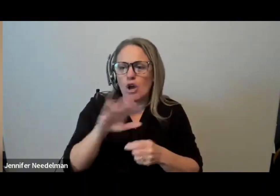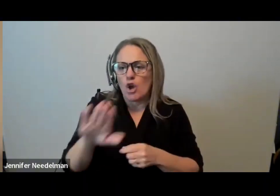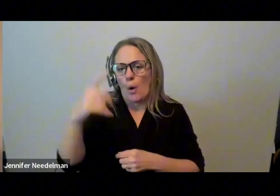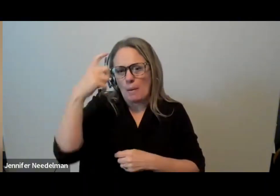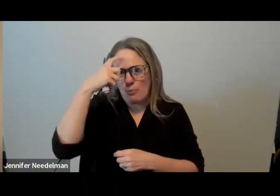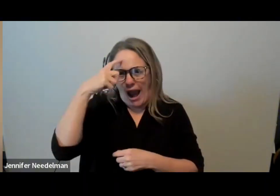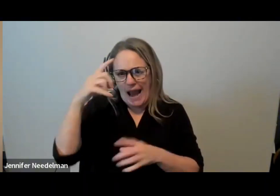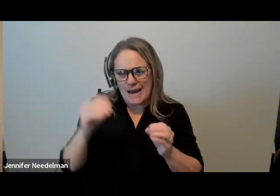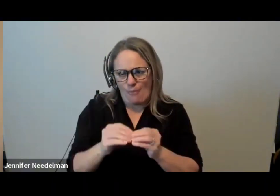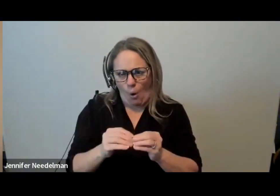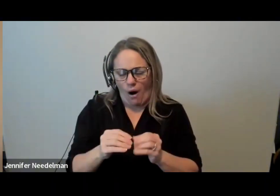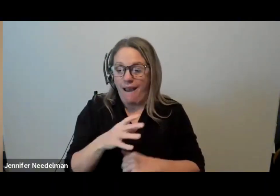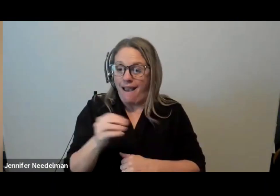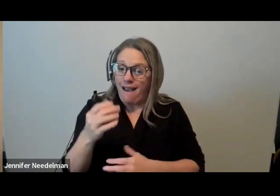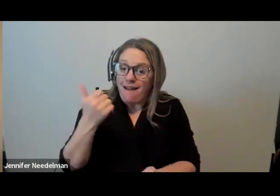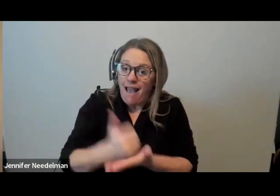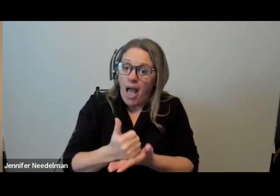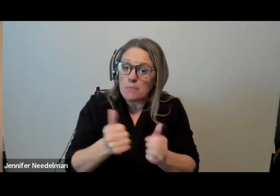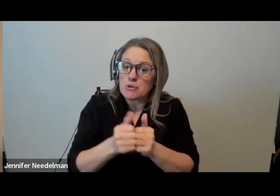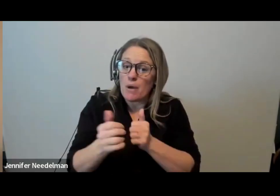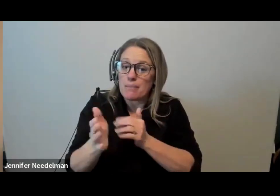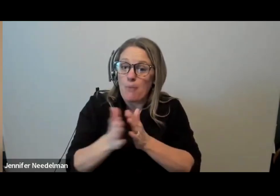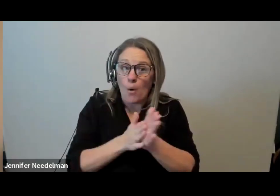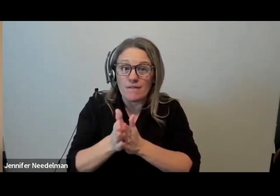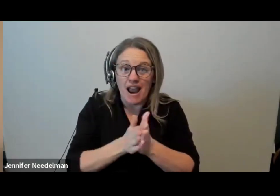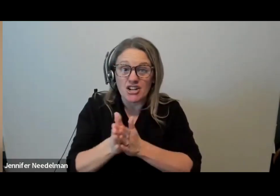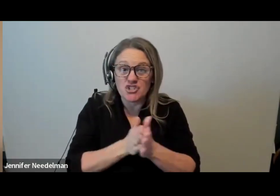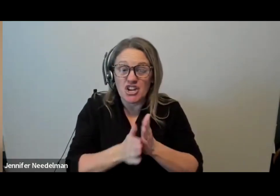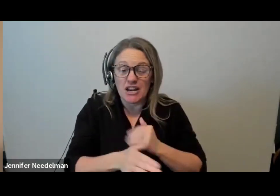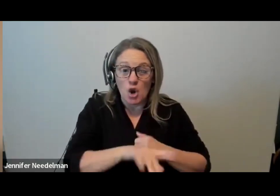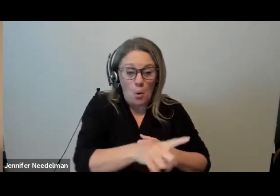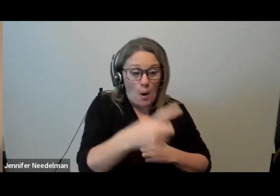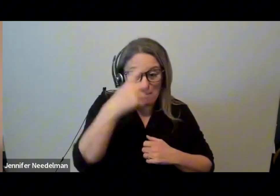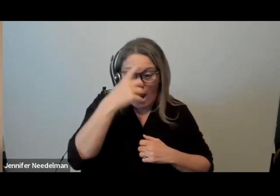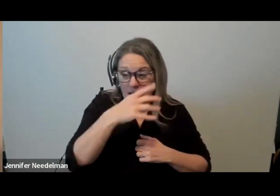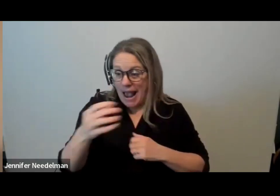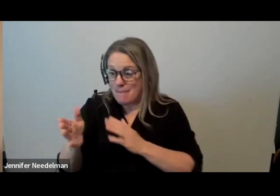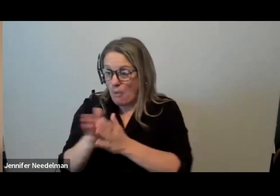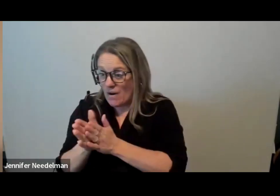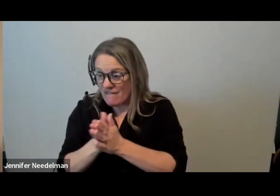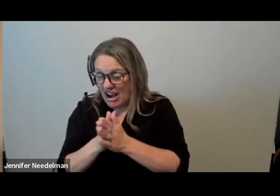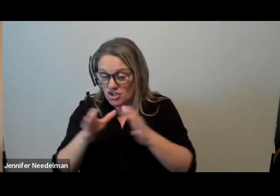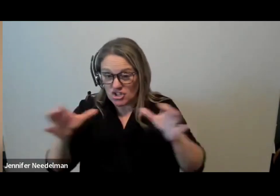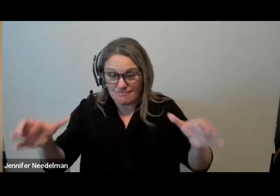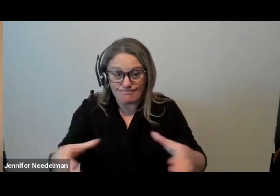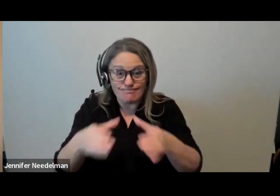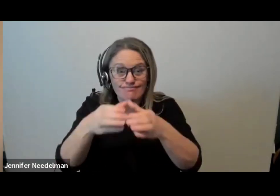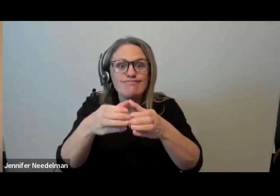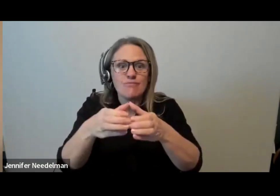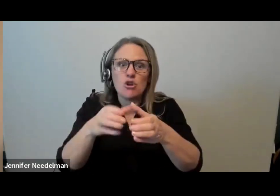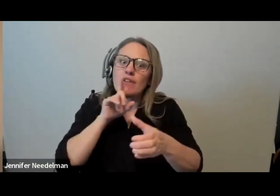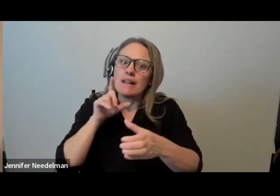but it also helps motivation. And when those two things come together, it's incredibly powerful for learning new skills.